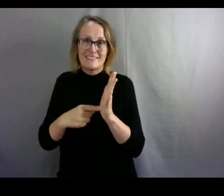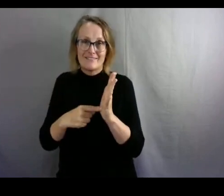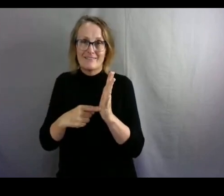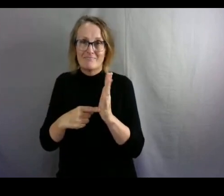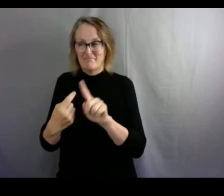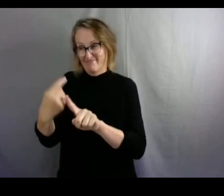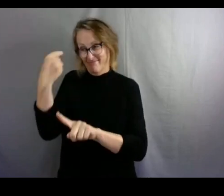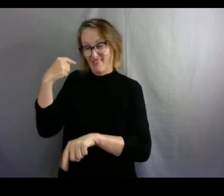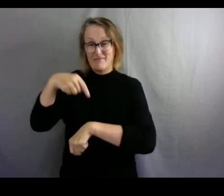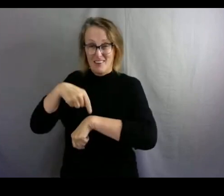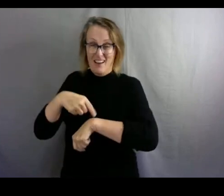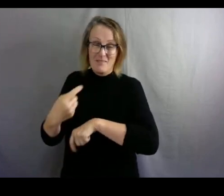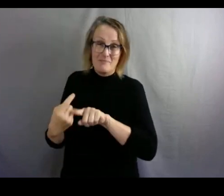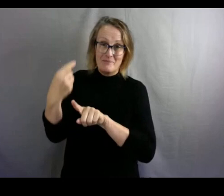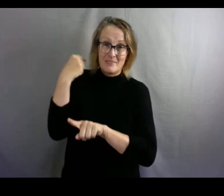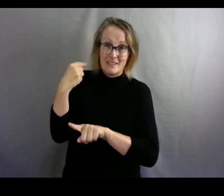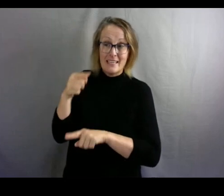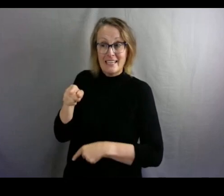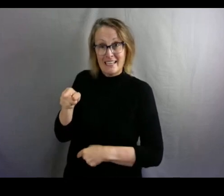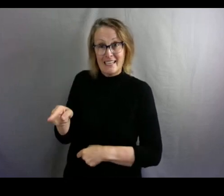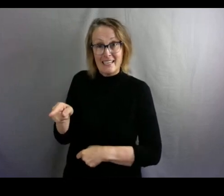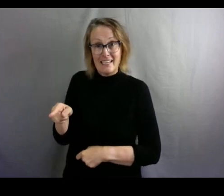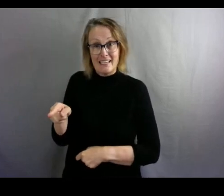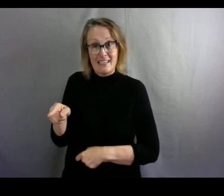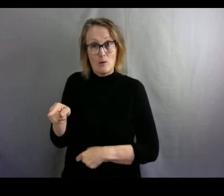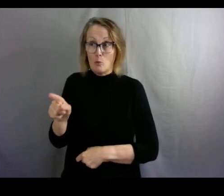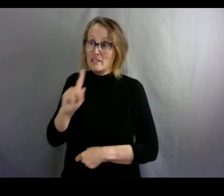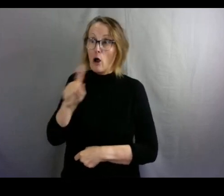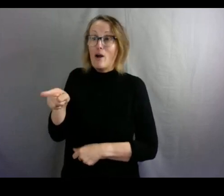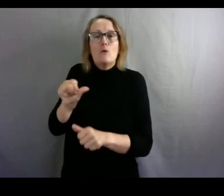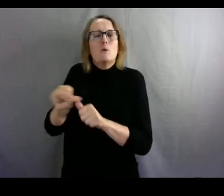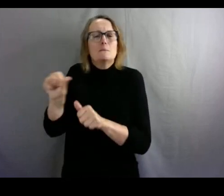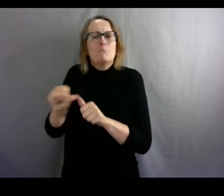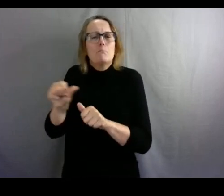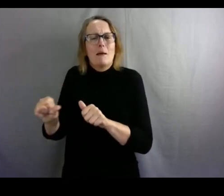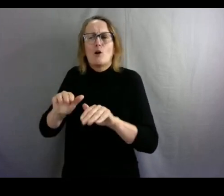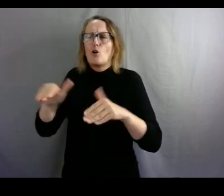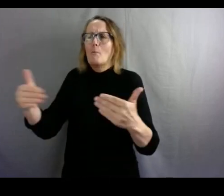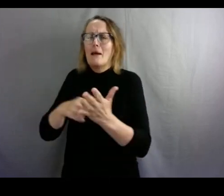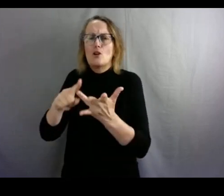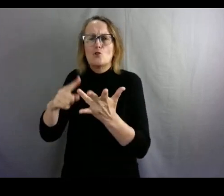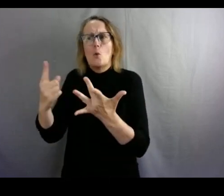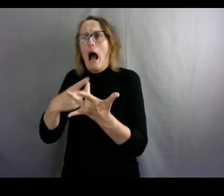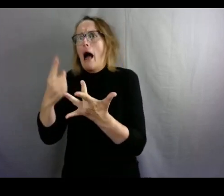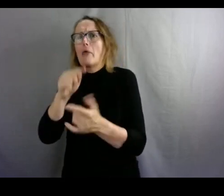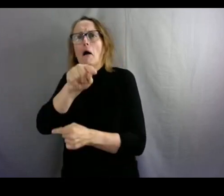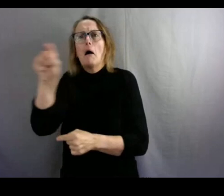that he behaved better than other male colonists of that period, and he probably behaved worse than some of them.